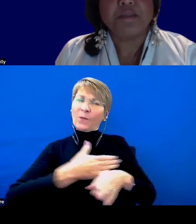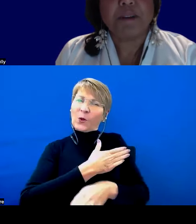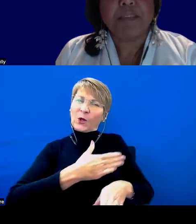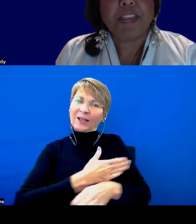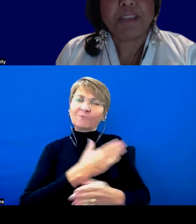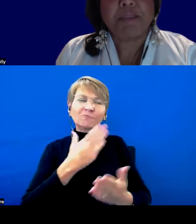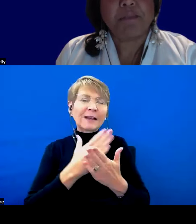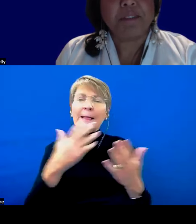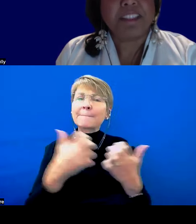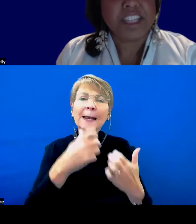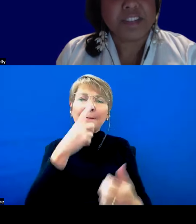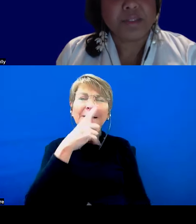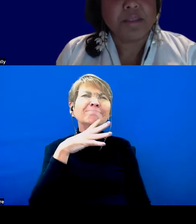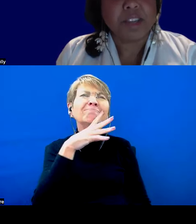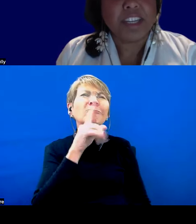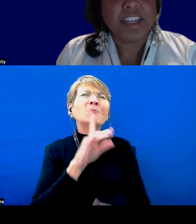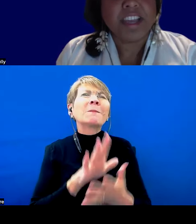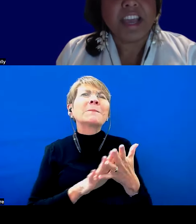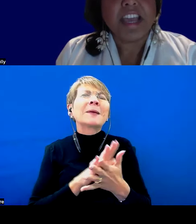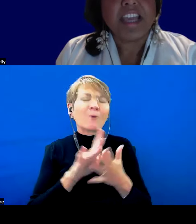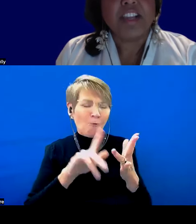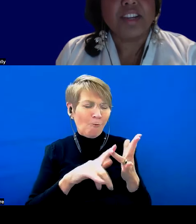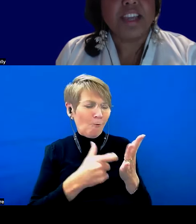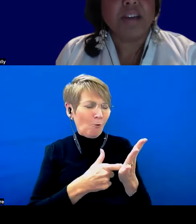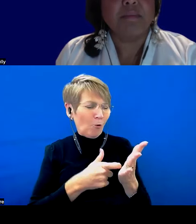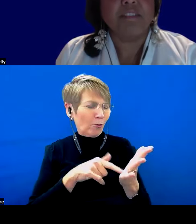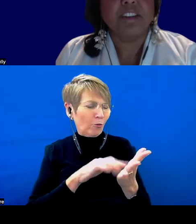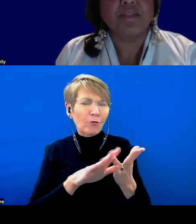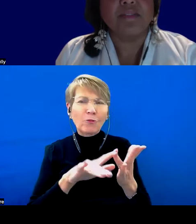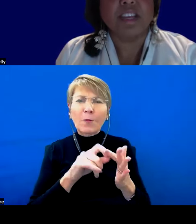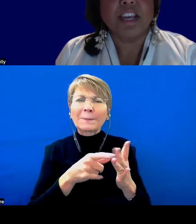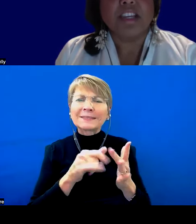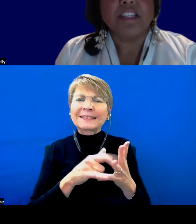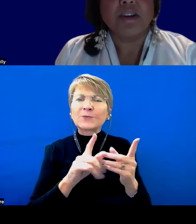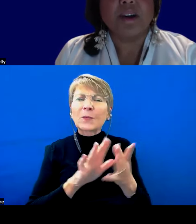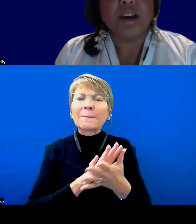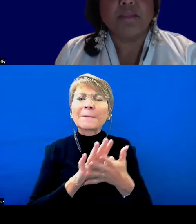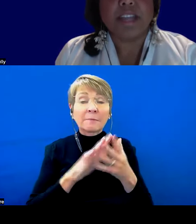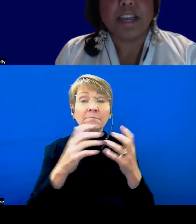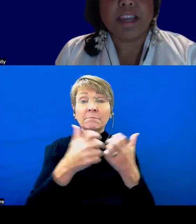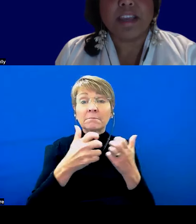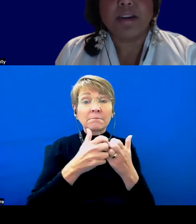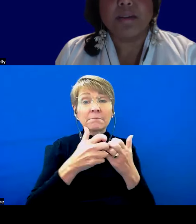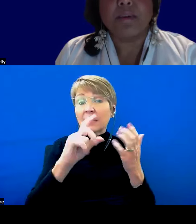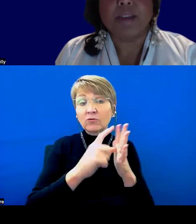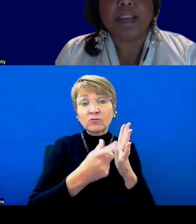by many people in the general community, including health professionals, so I hope today will raise